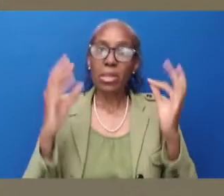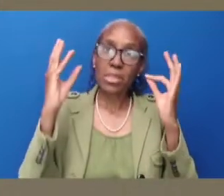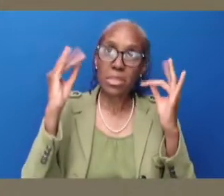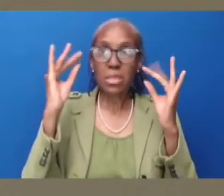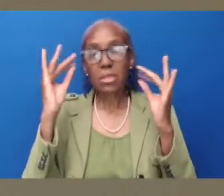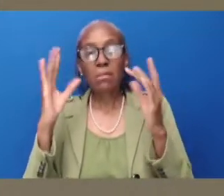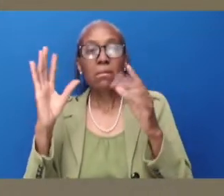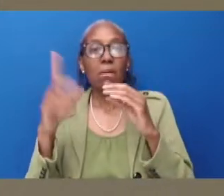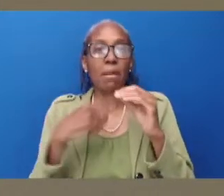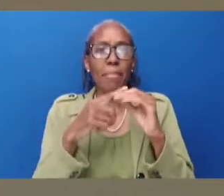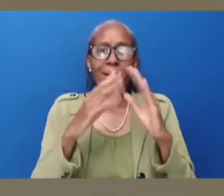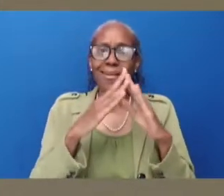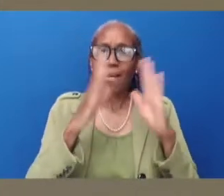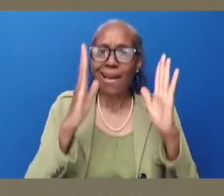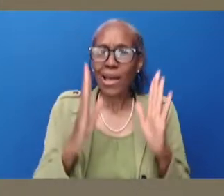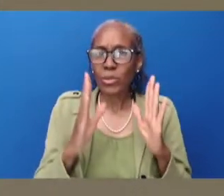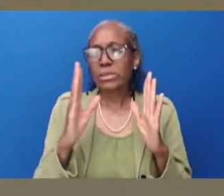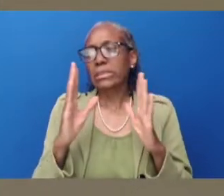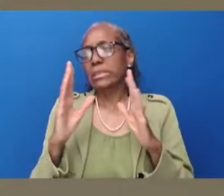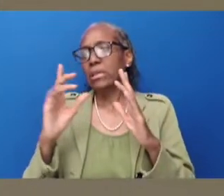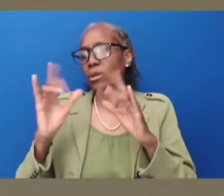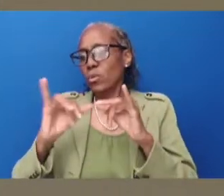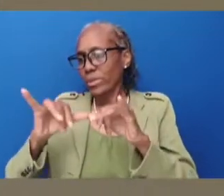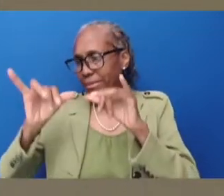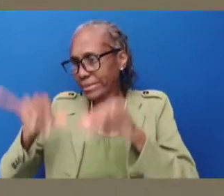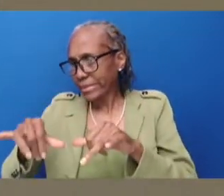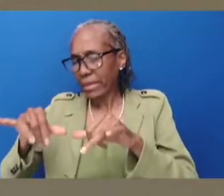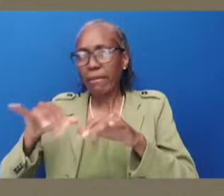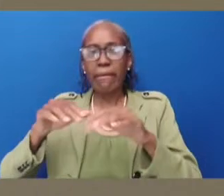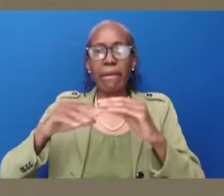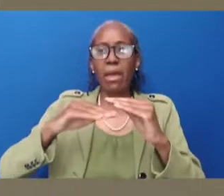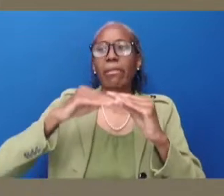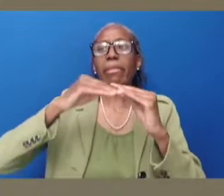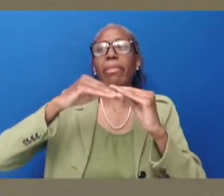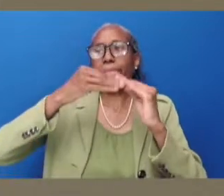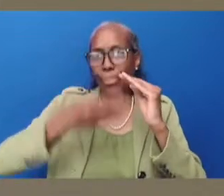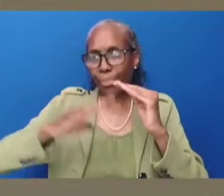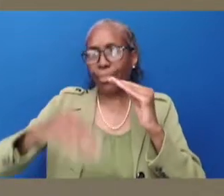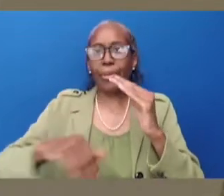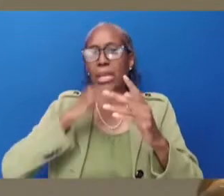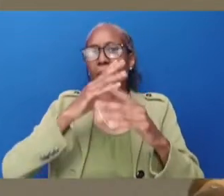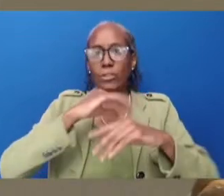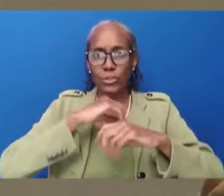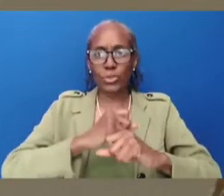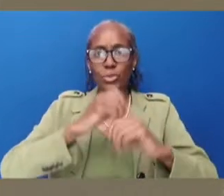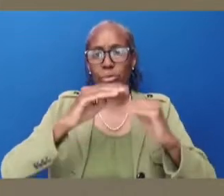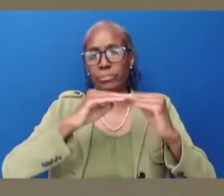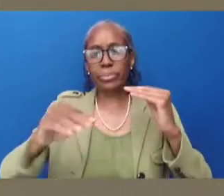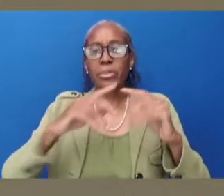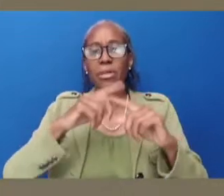WHAT SOME PEOPLE HAD TO THINK